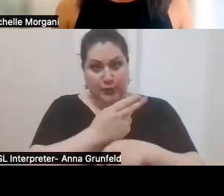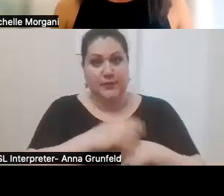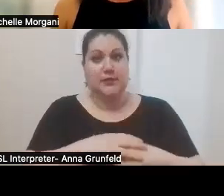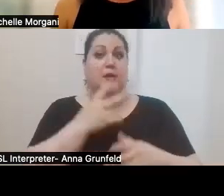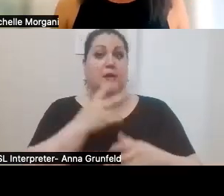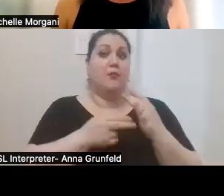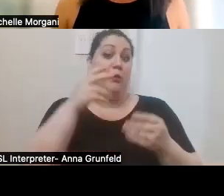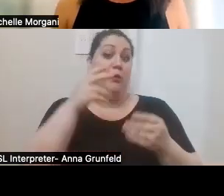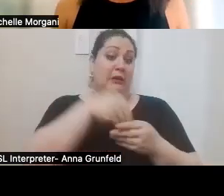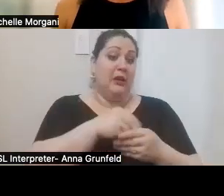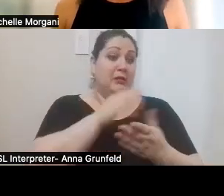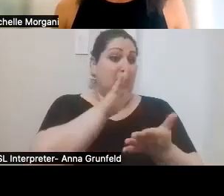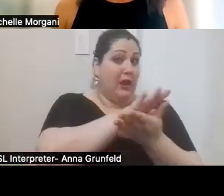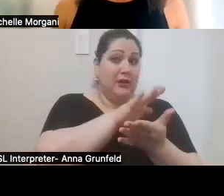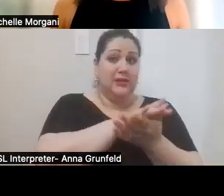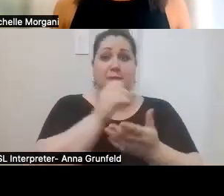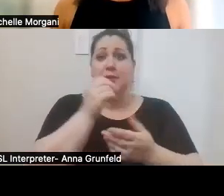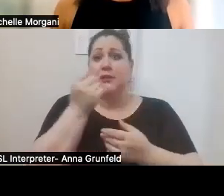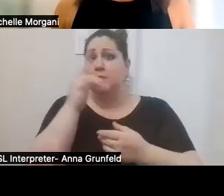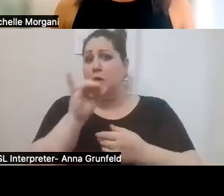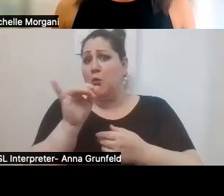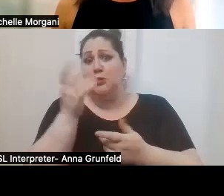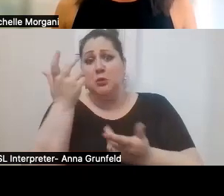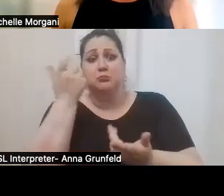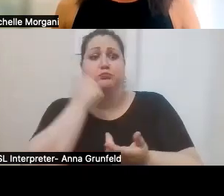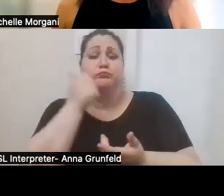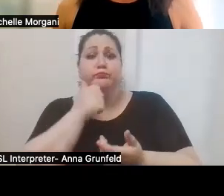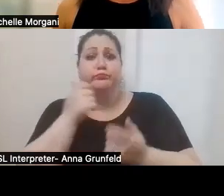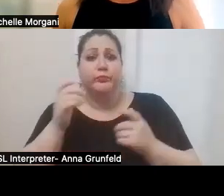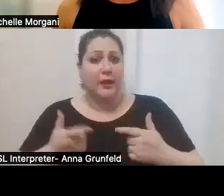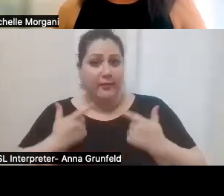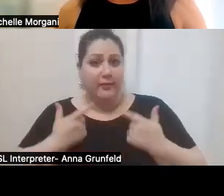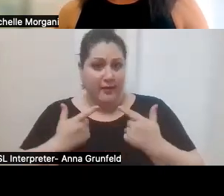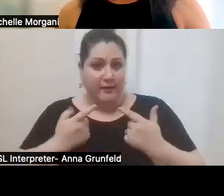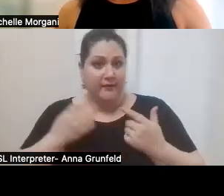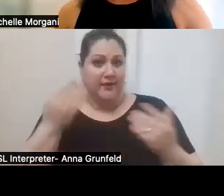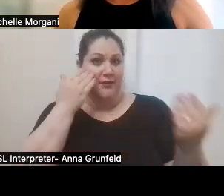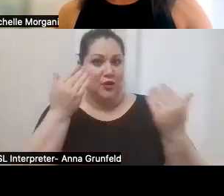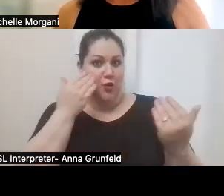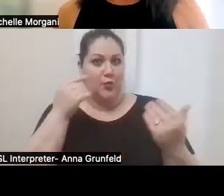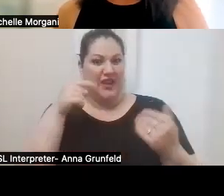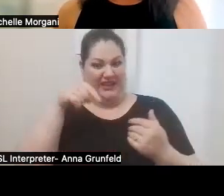but also in day to day living knowing that this time of placement is taking them not